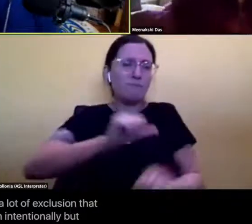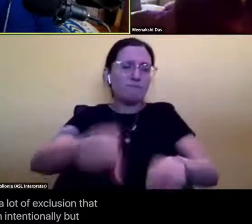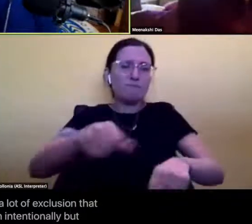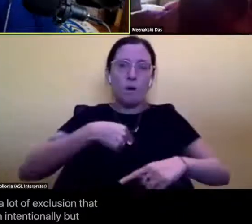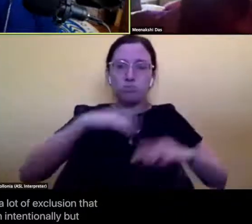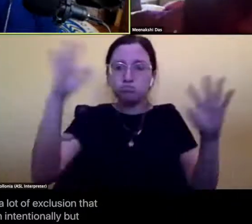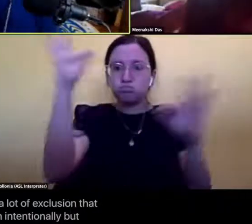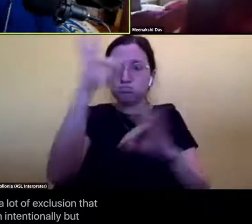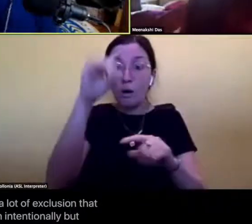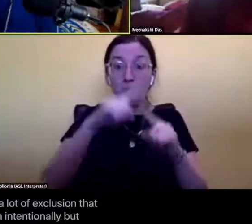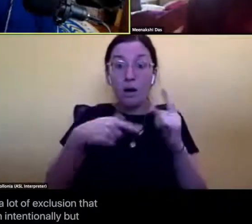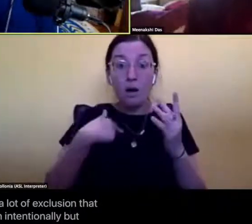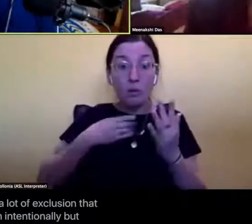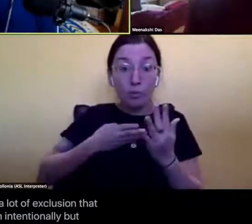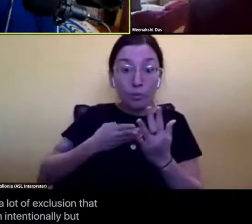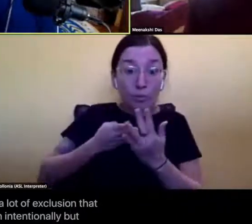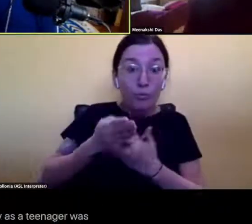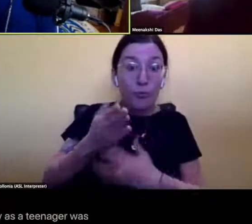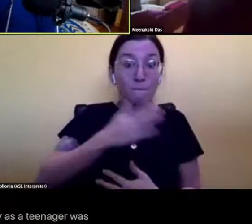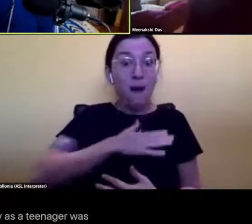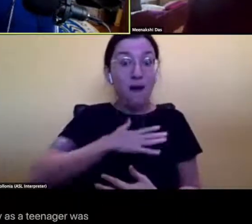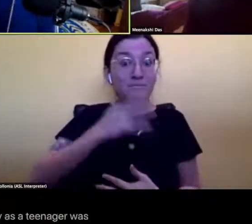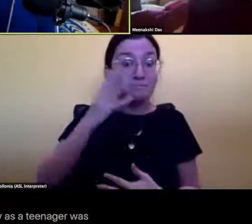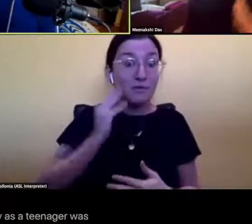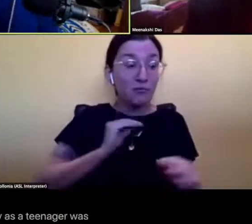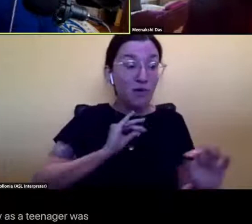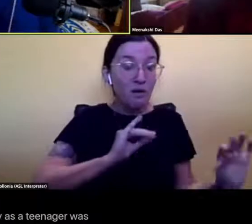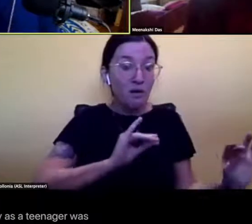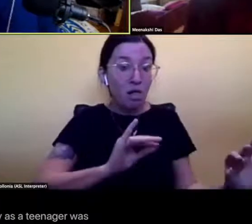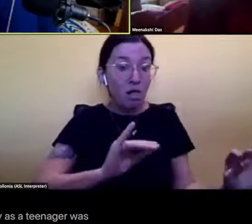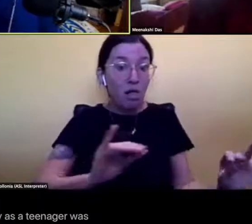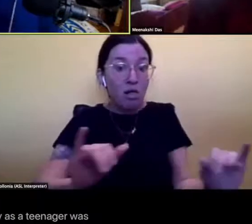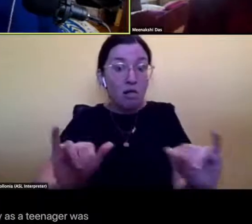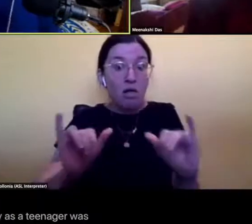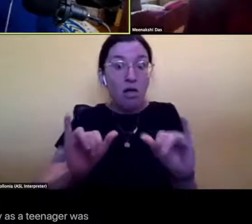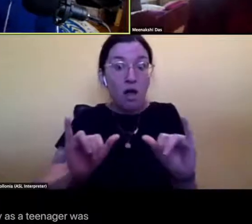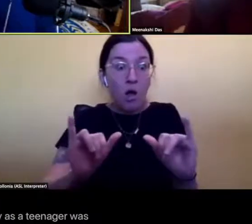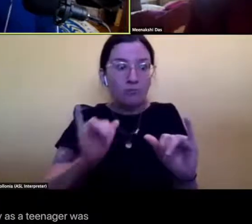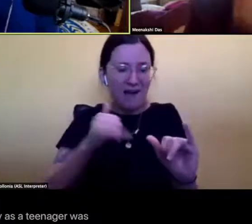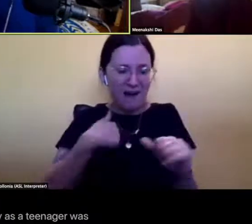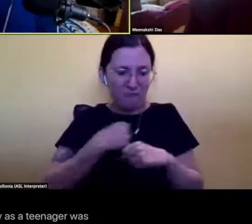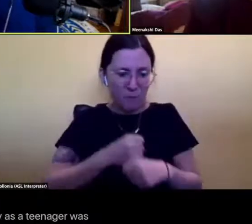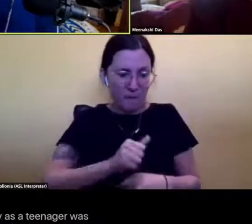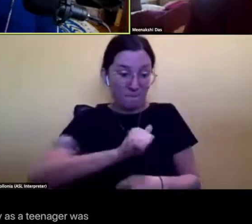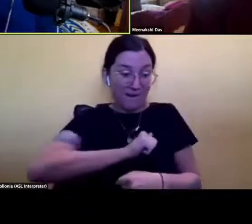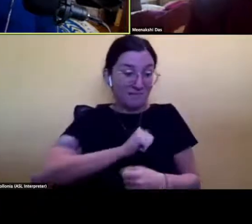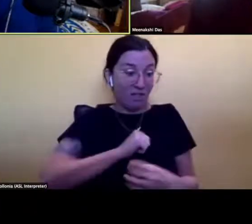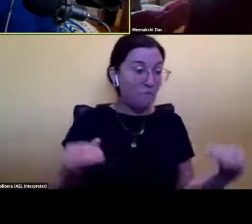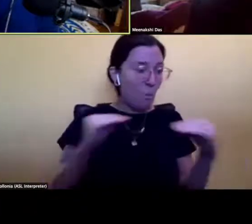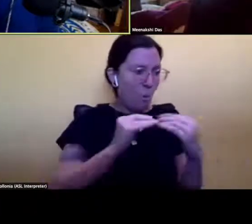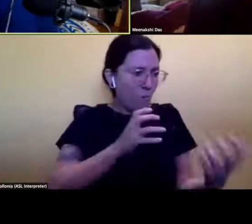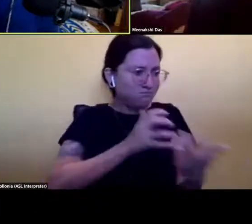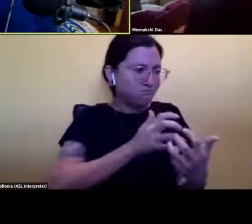and tried to not only make things more accessible for myself but learn about other needs, it has